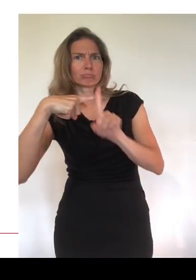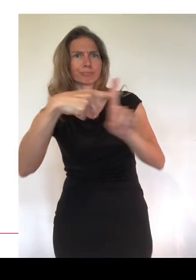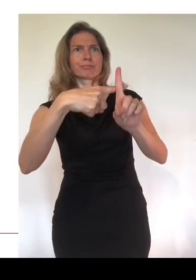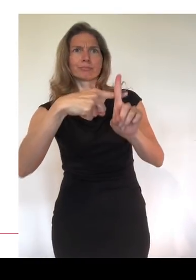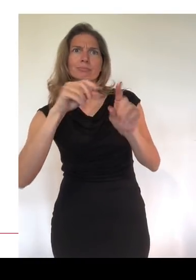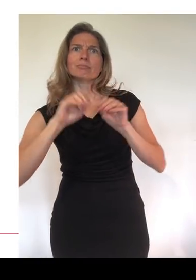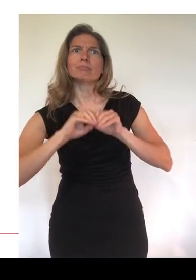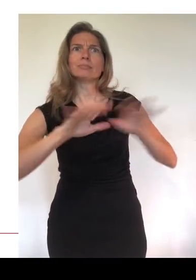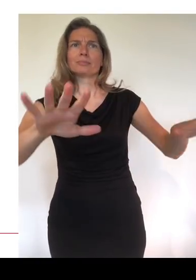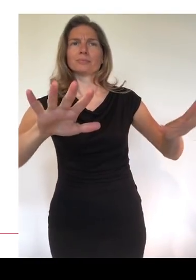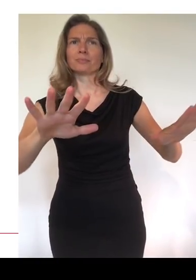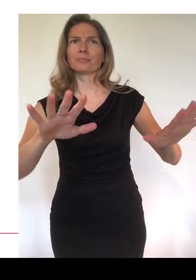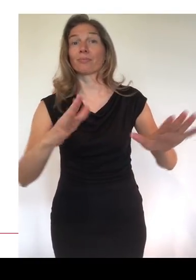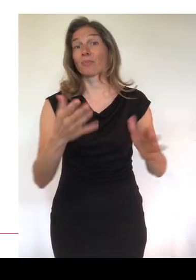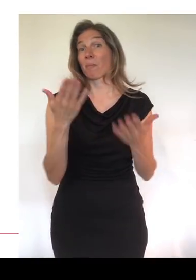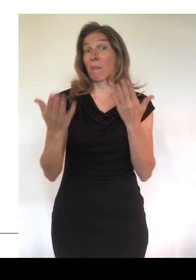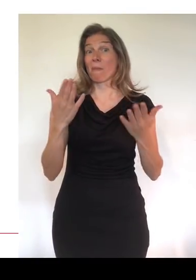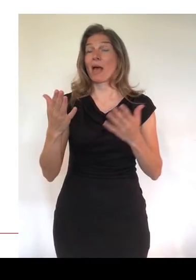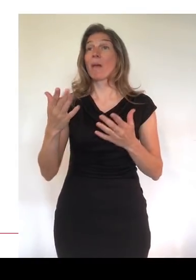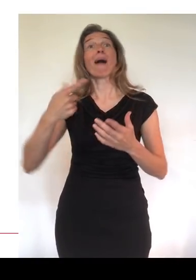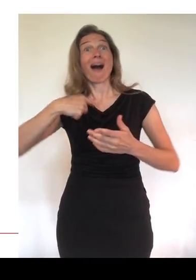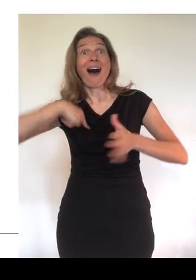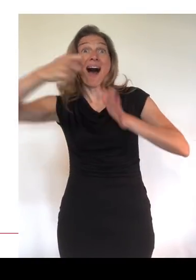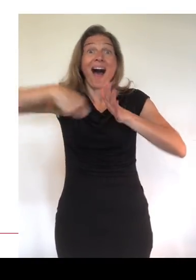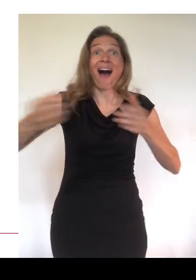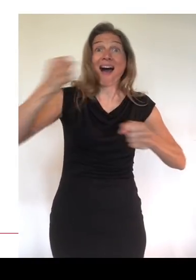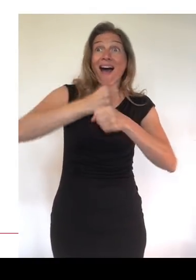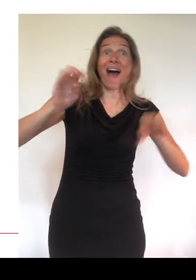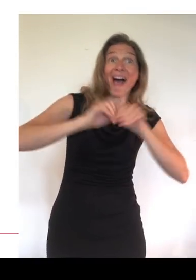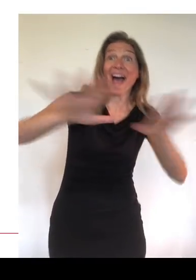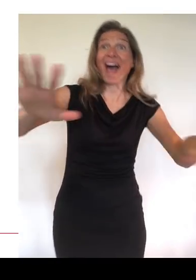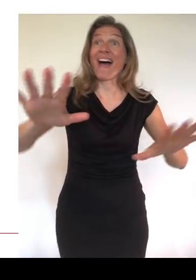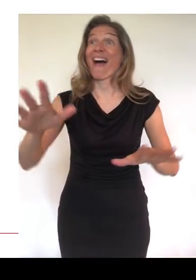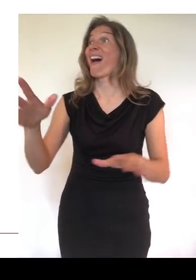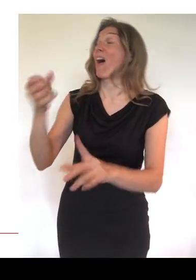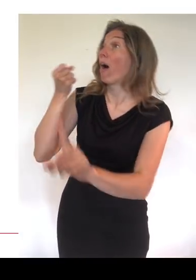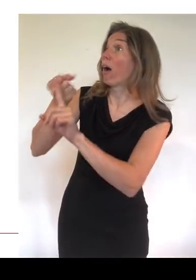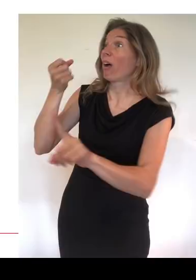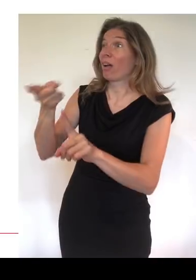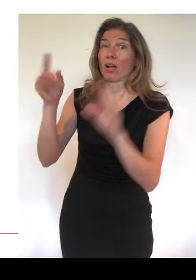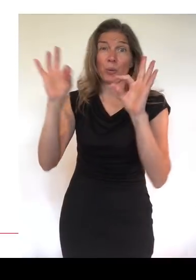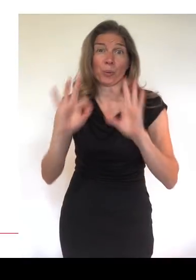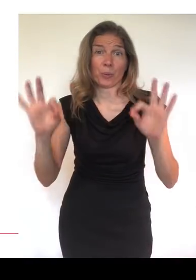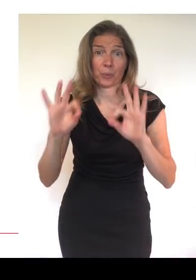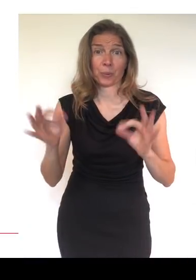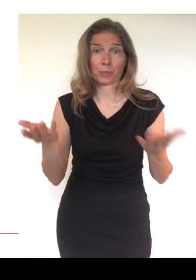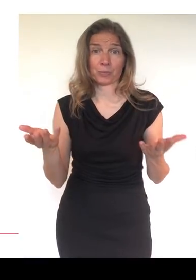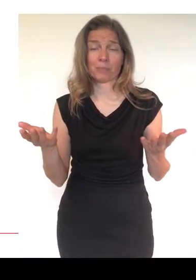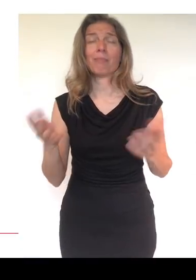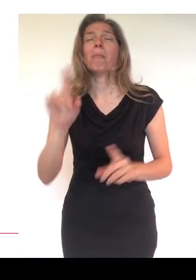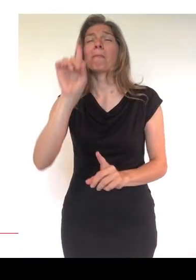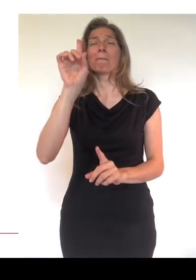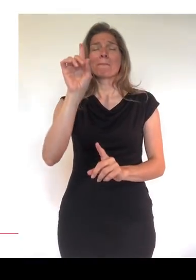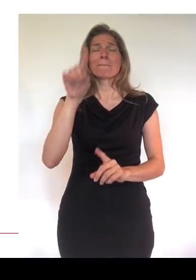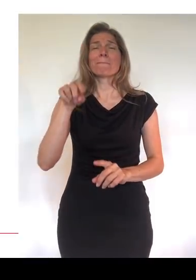and there's also a lot of factors involved in science development of